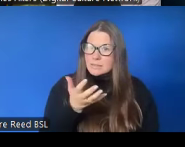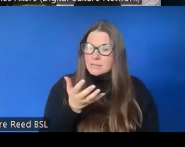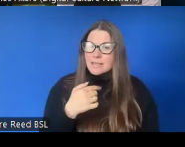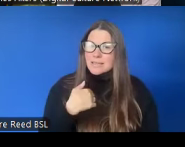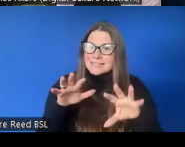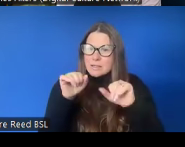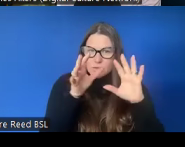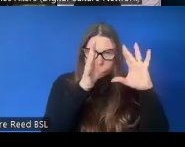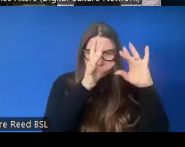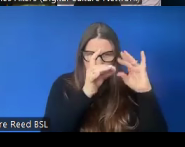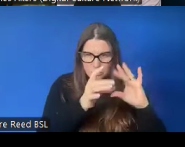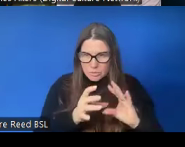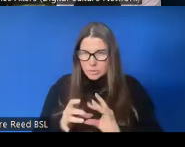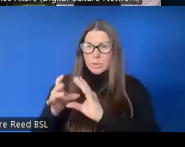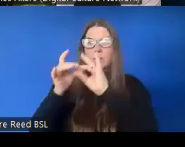by doing this, a, you can automate things,